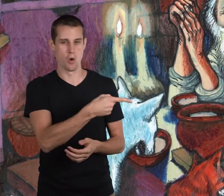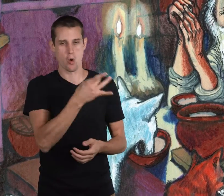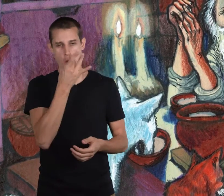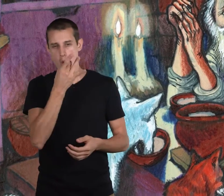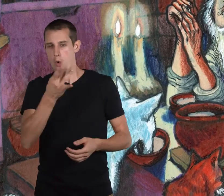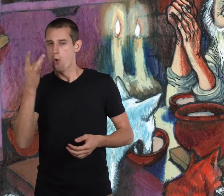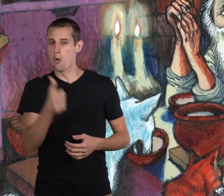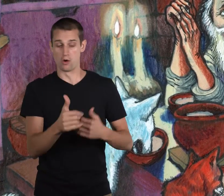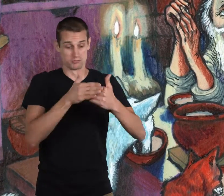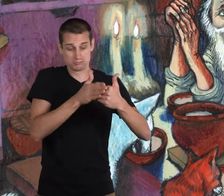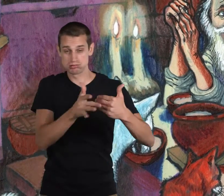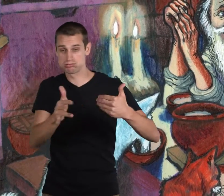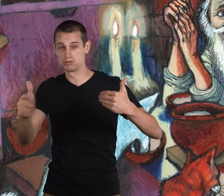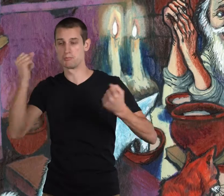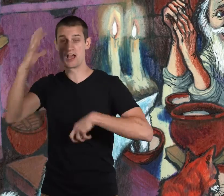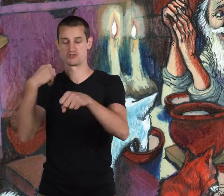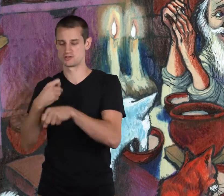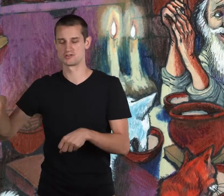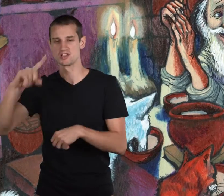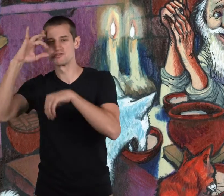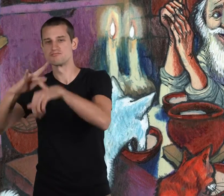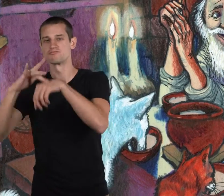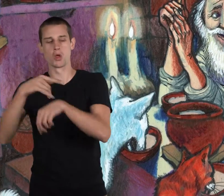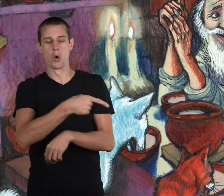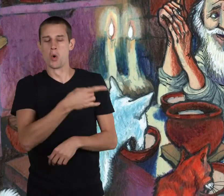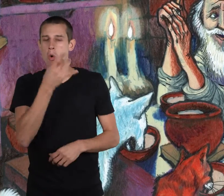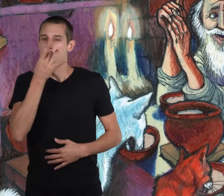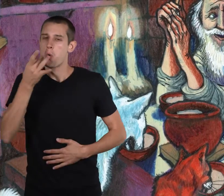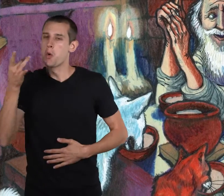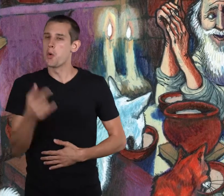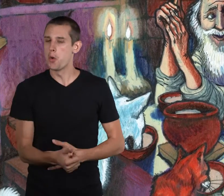that was so delicious, they talked about it for years after!